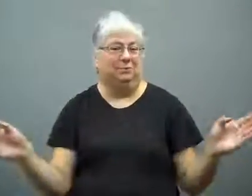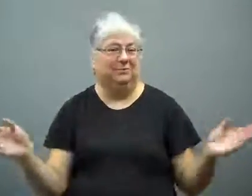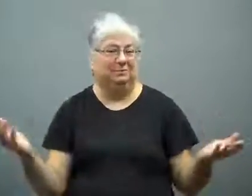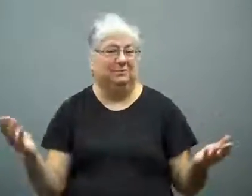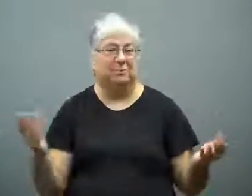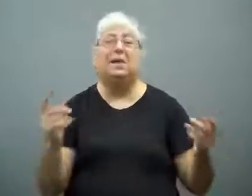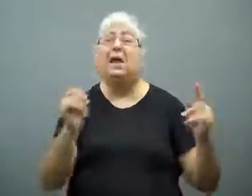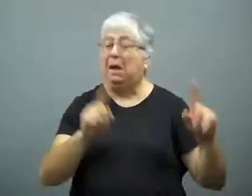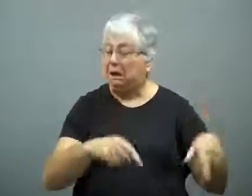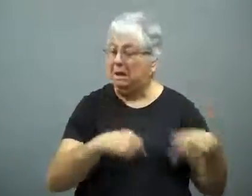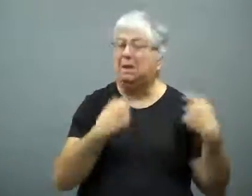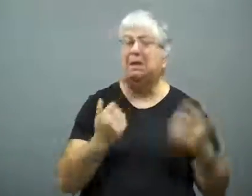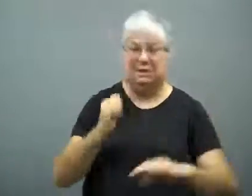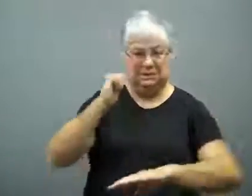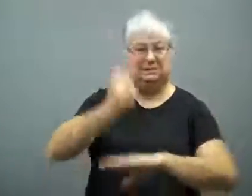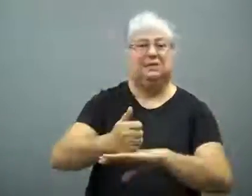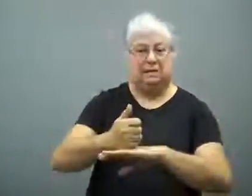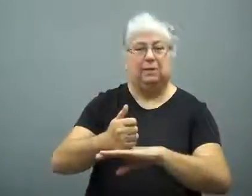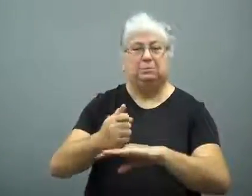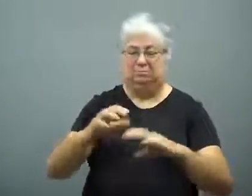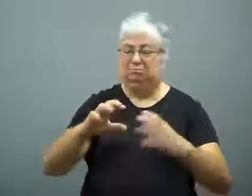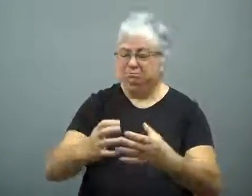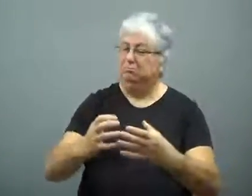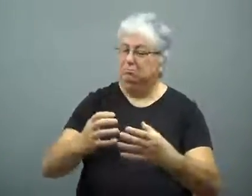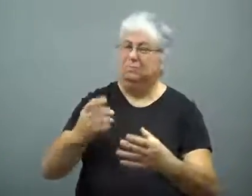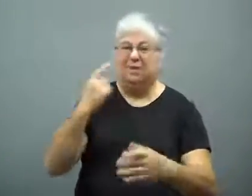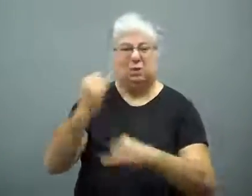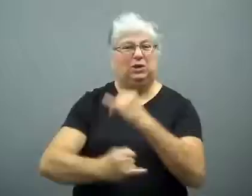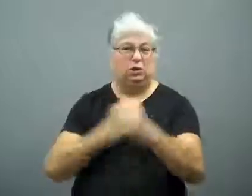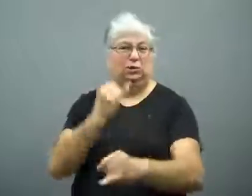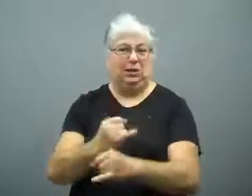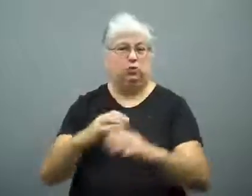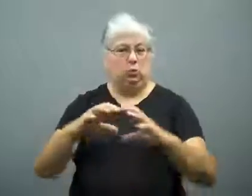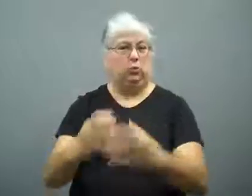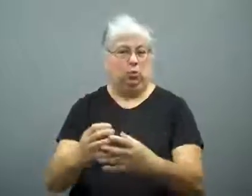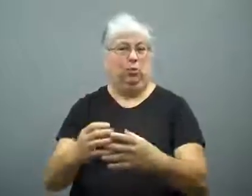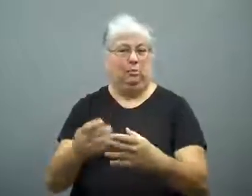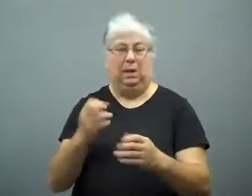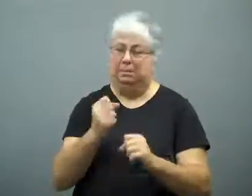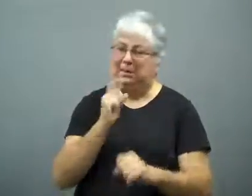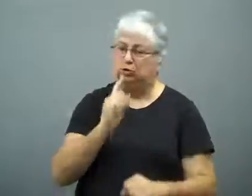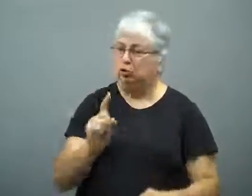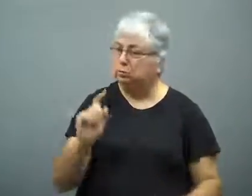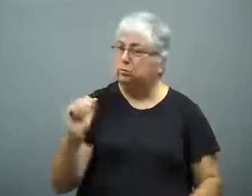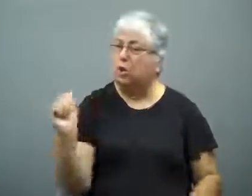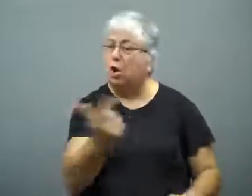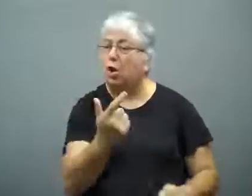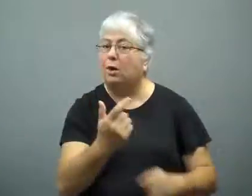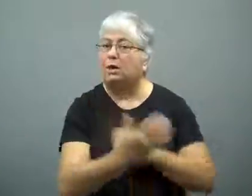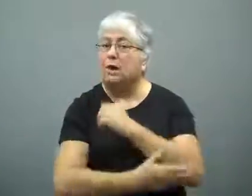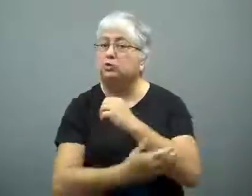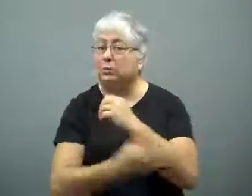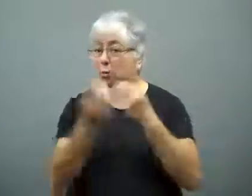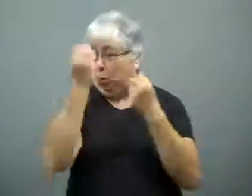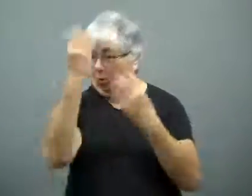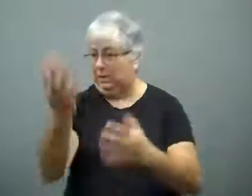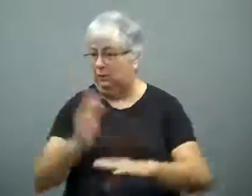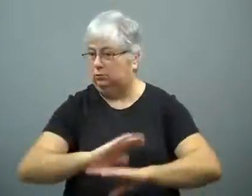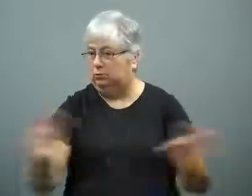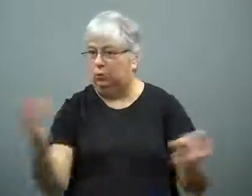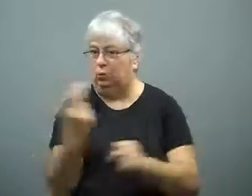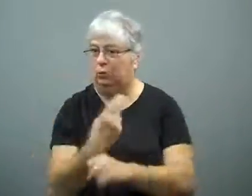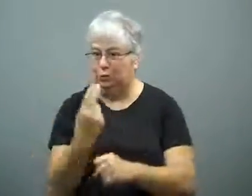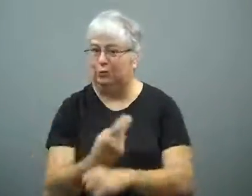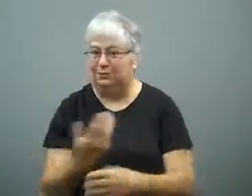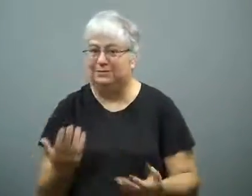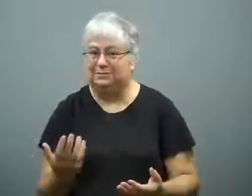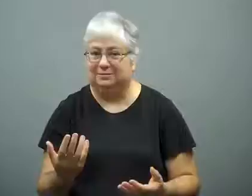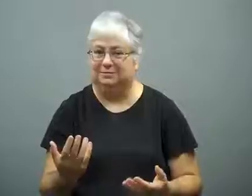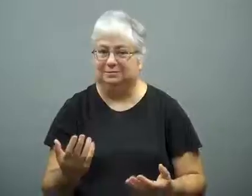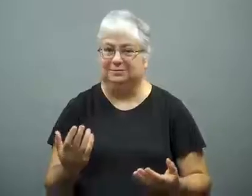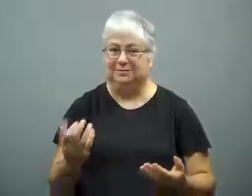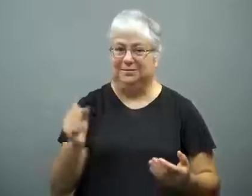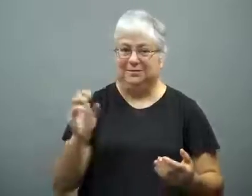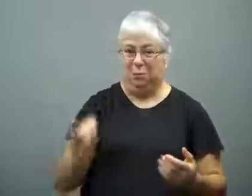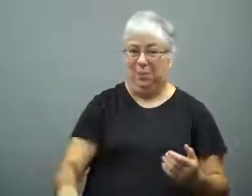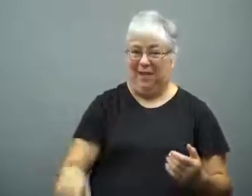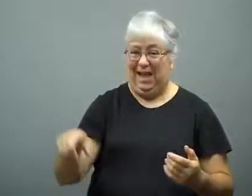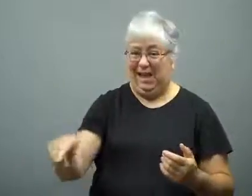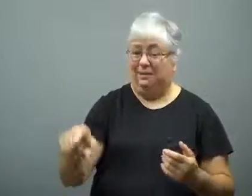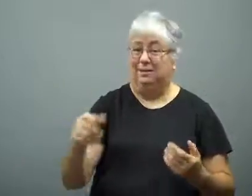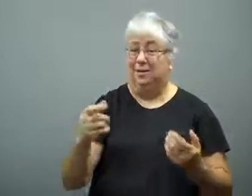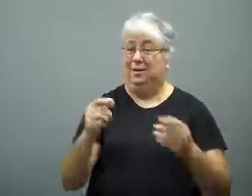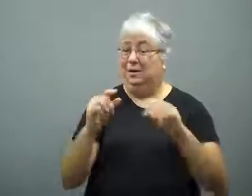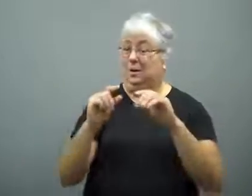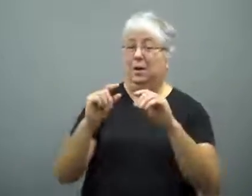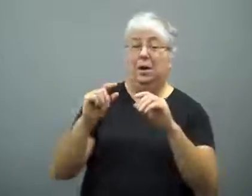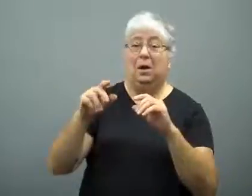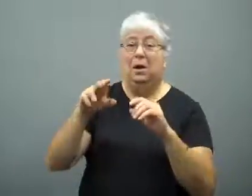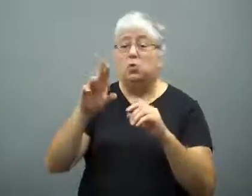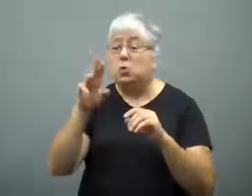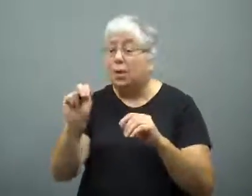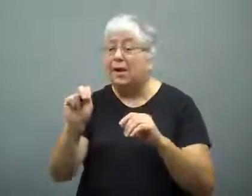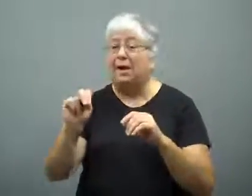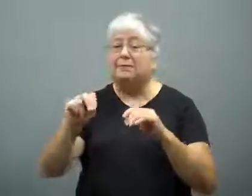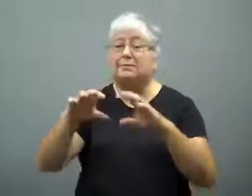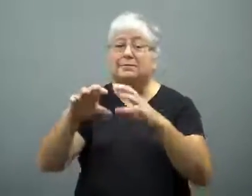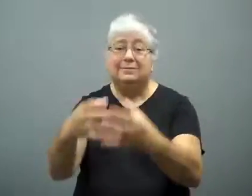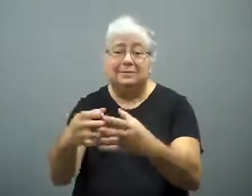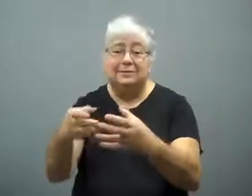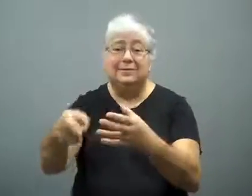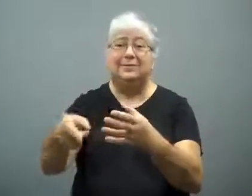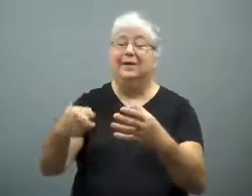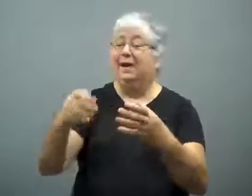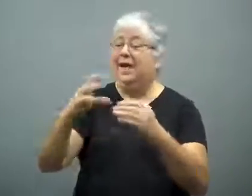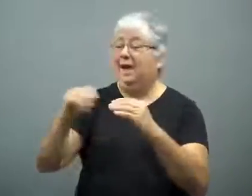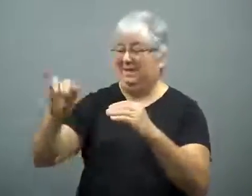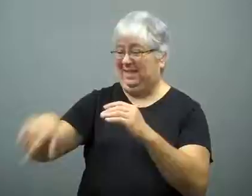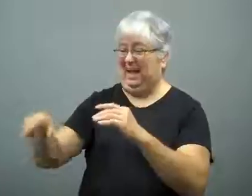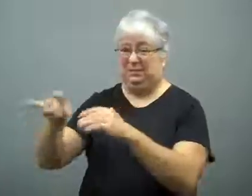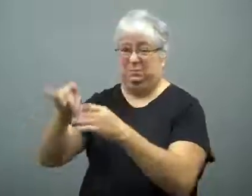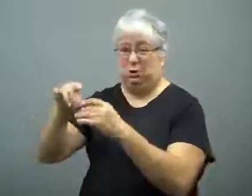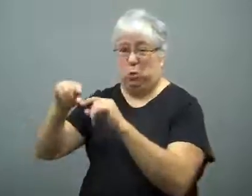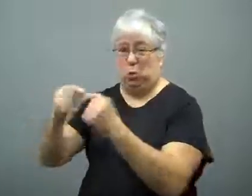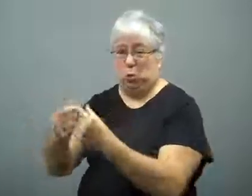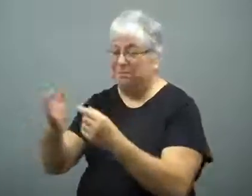An international group was set up to ensure compliance.